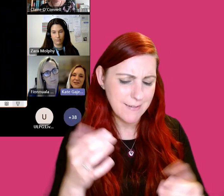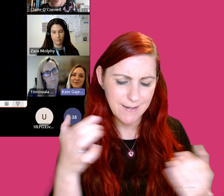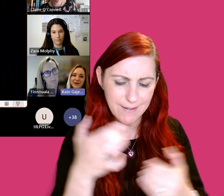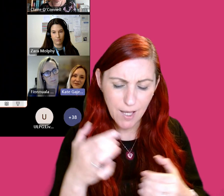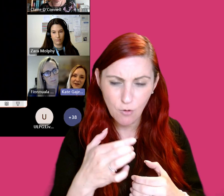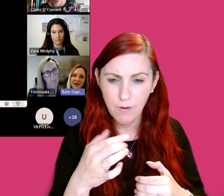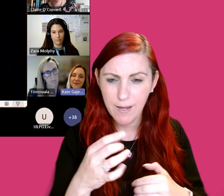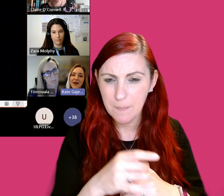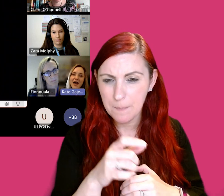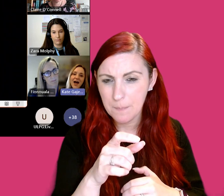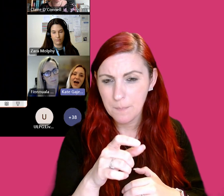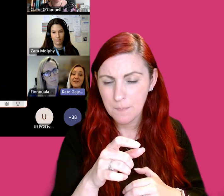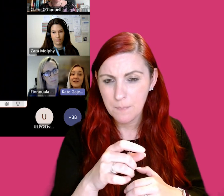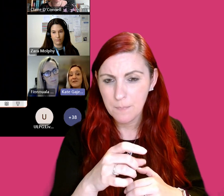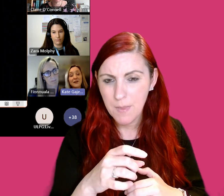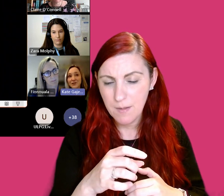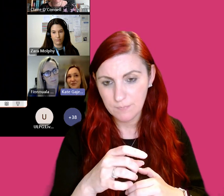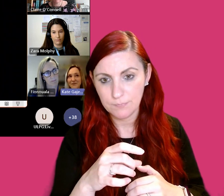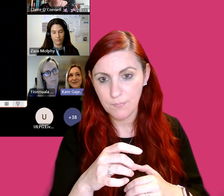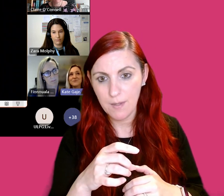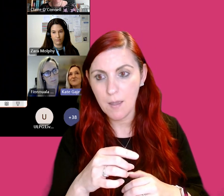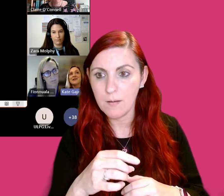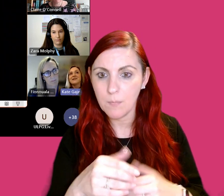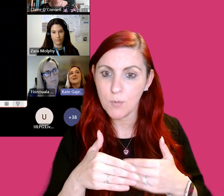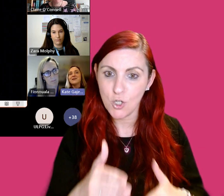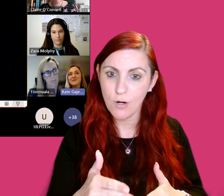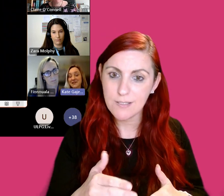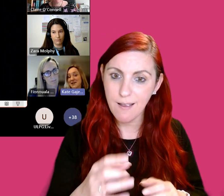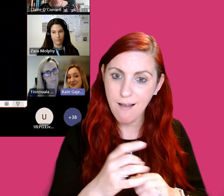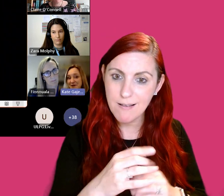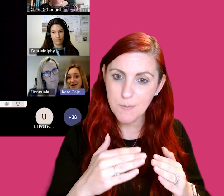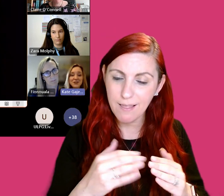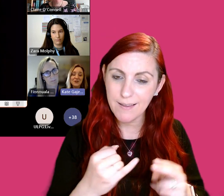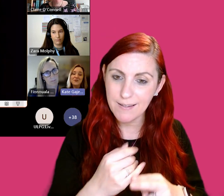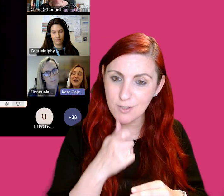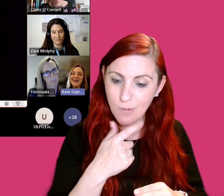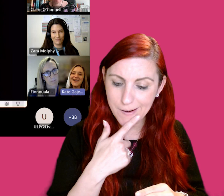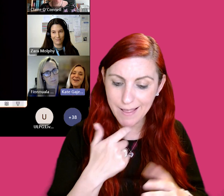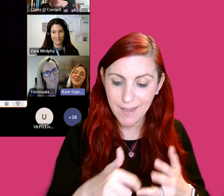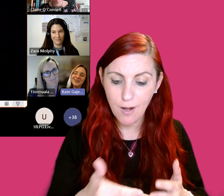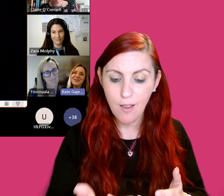in in Dublin I was very happy and then the third trimester was like it was a nightmare so not not